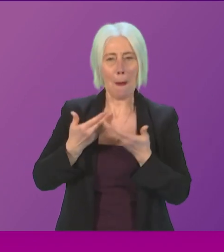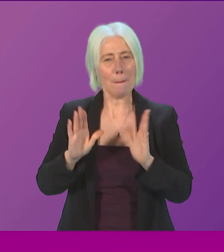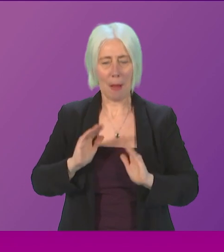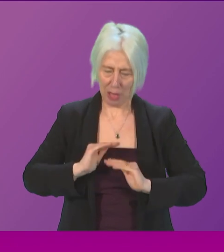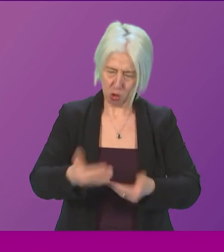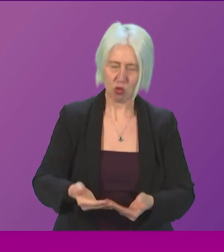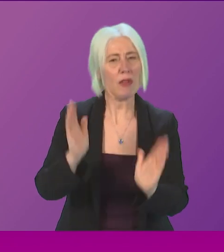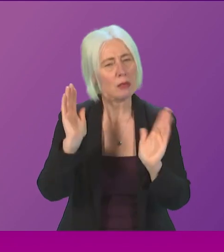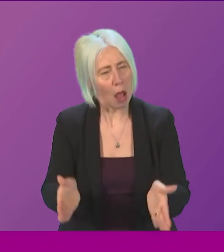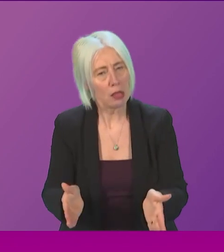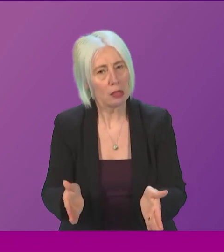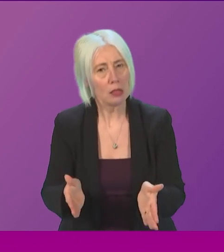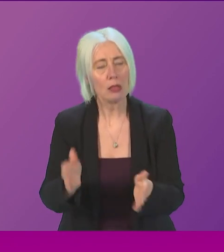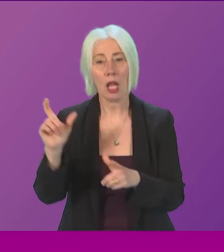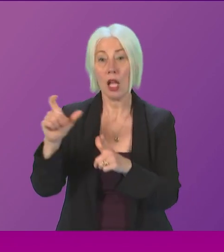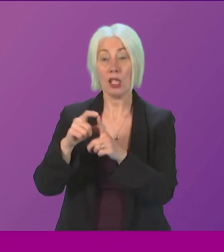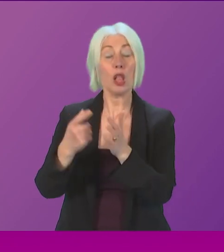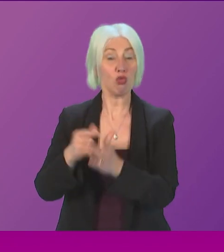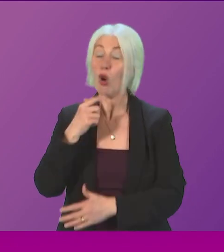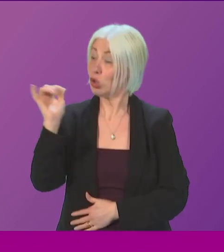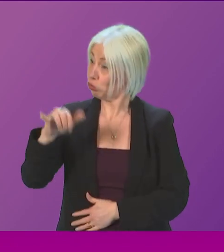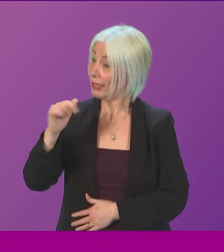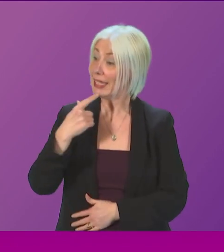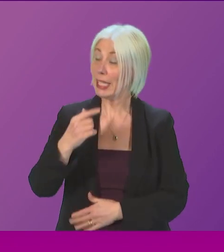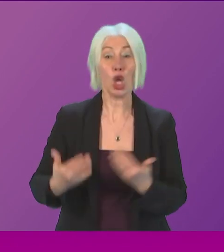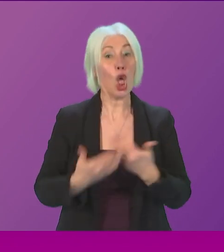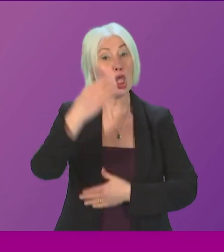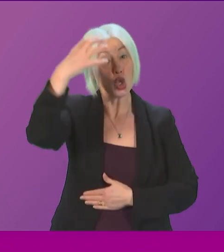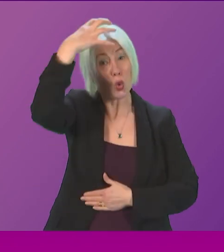Indeed, as we have heard from Douglas Ross, the first words that the new King spoke on Saturday were: